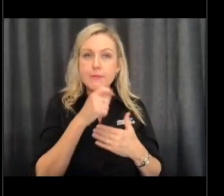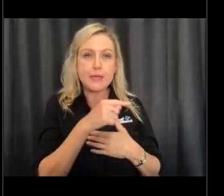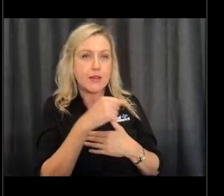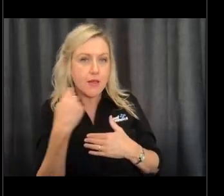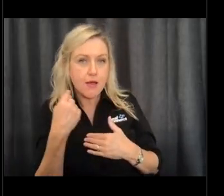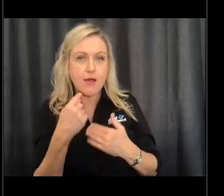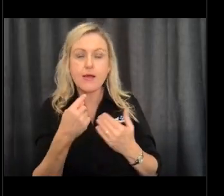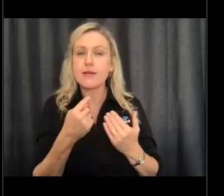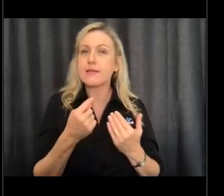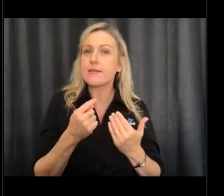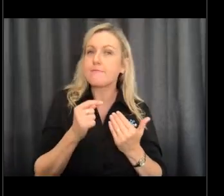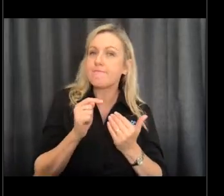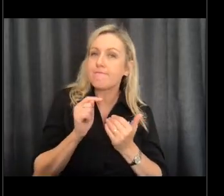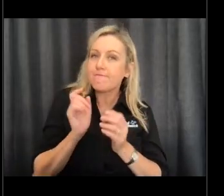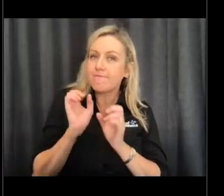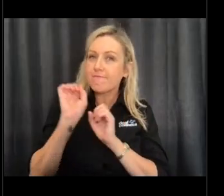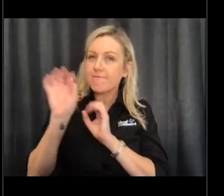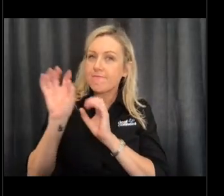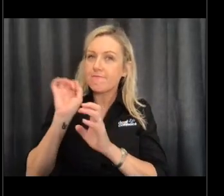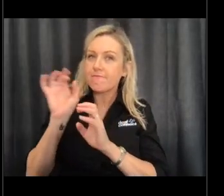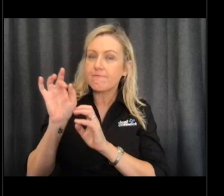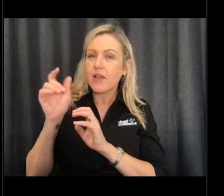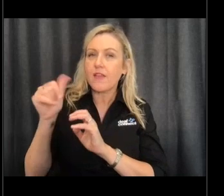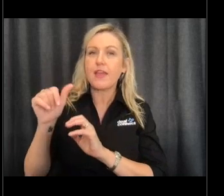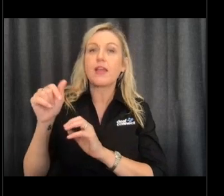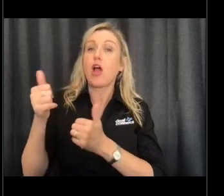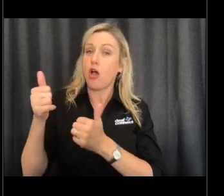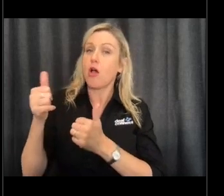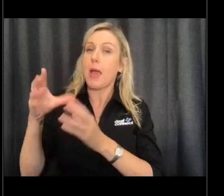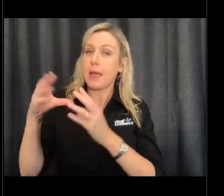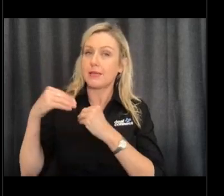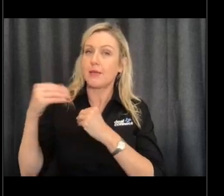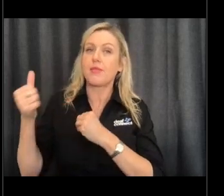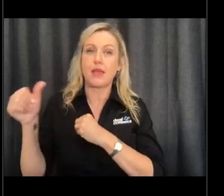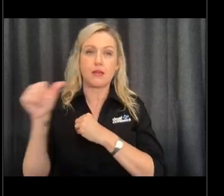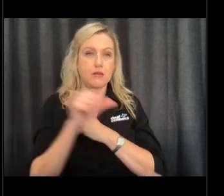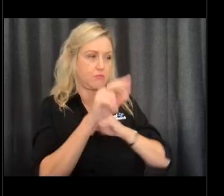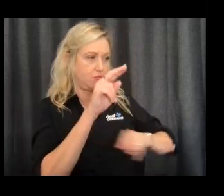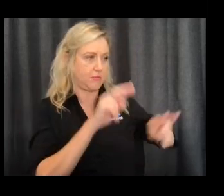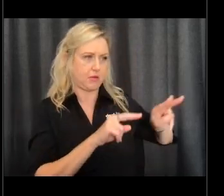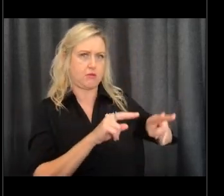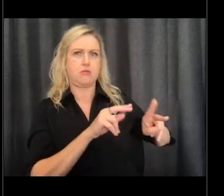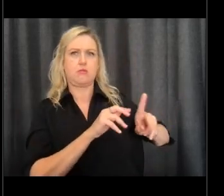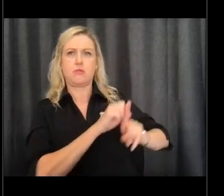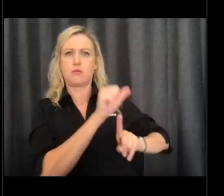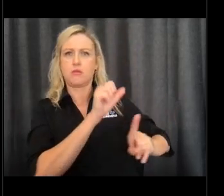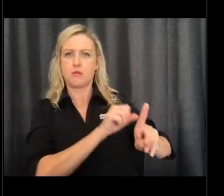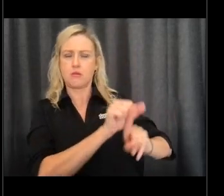That's when an insurer will do a deeper dive and that's when you potentially are going to have trouble.